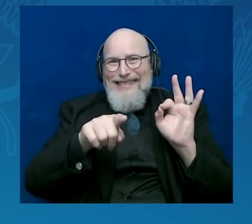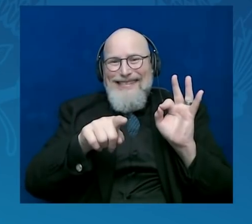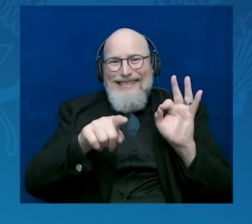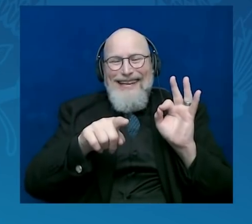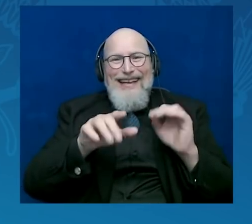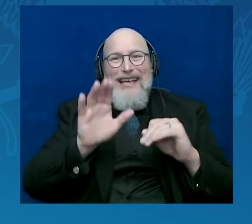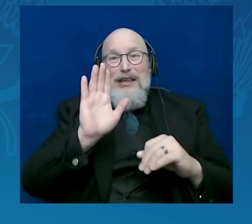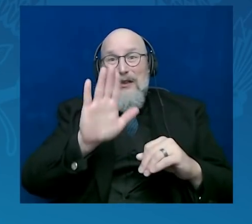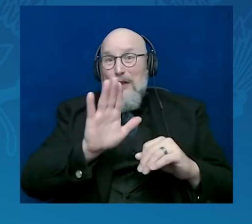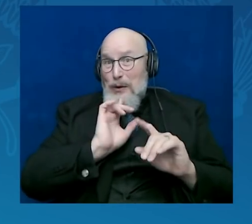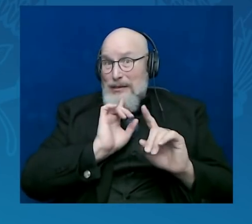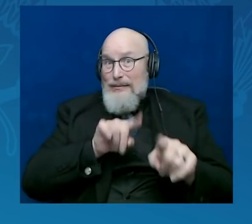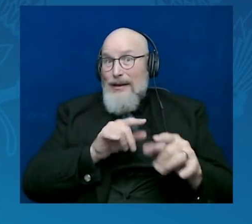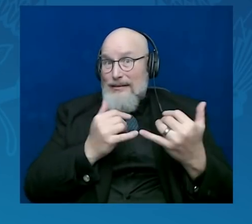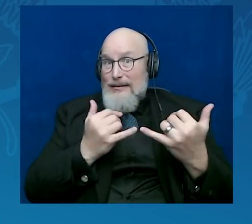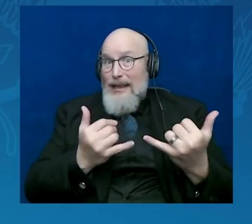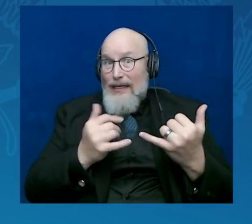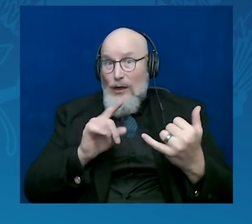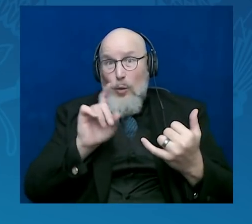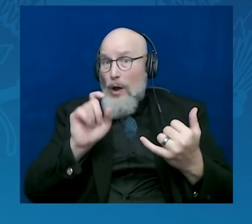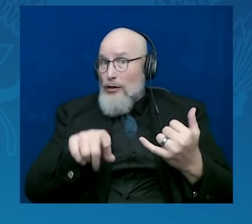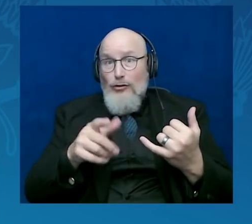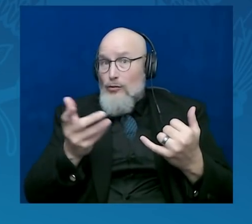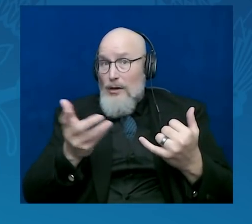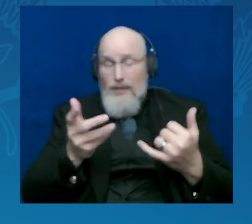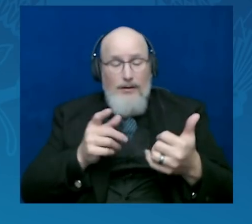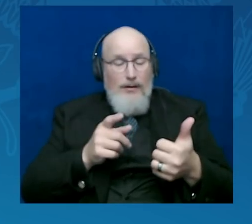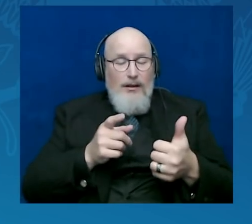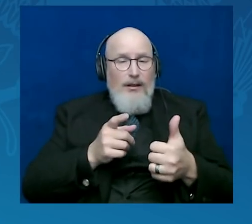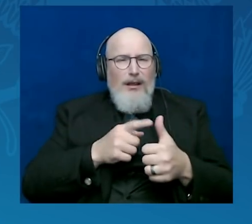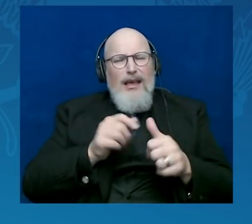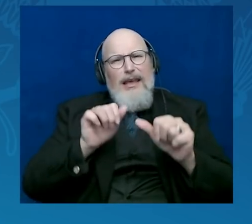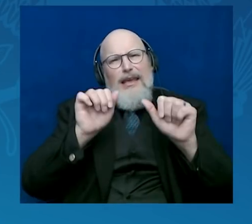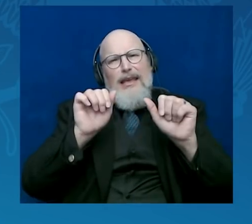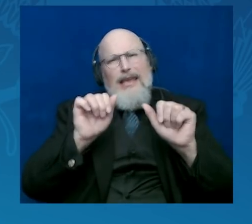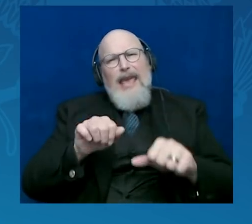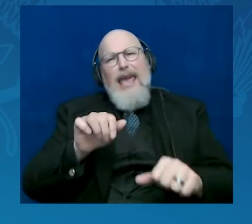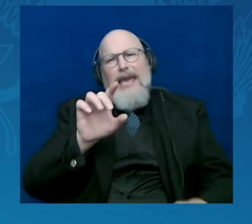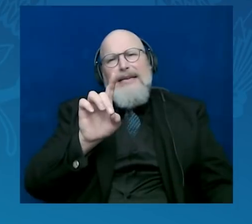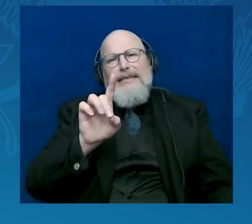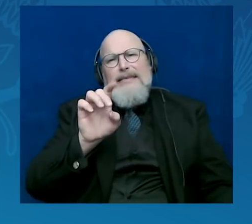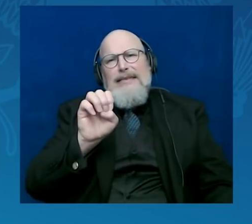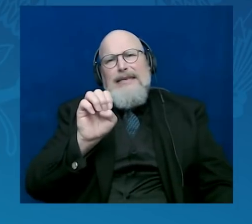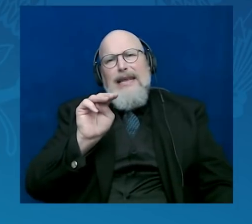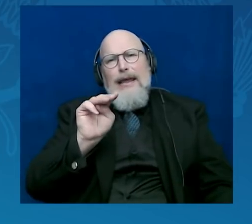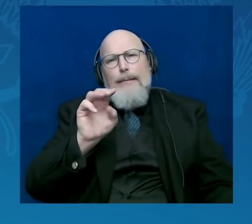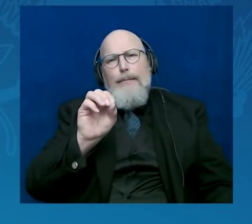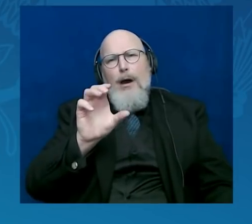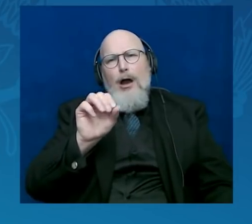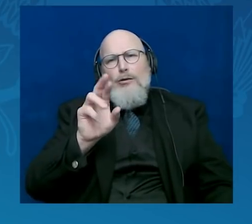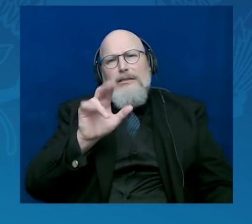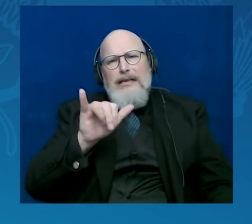The question was: Can democracies prove that they can still deliver better solutions